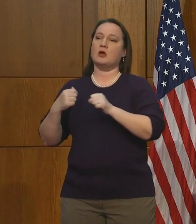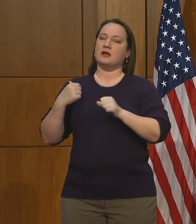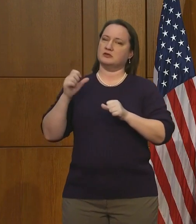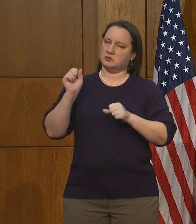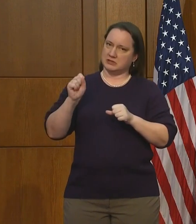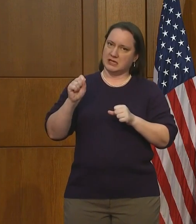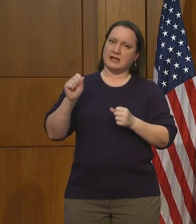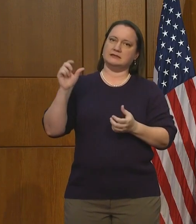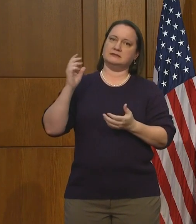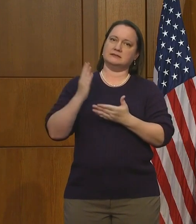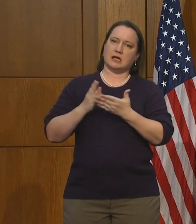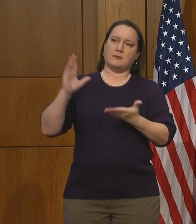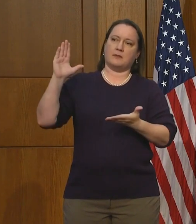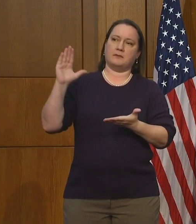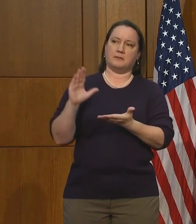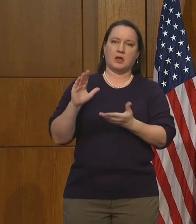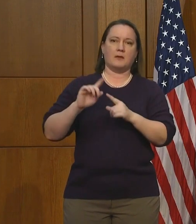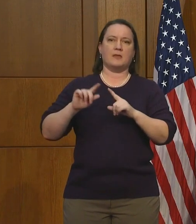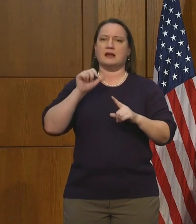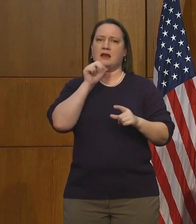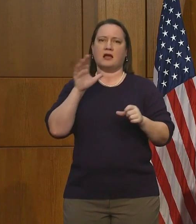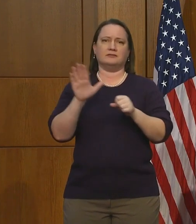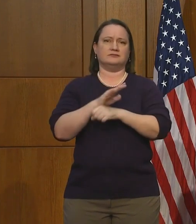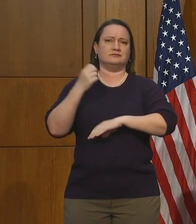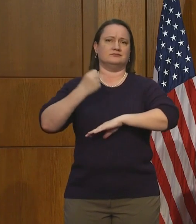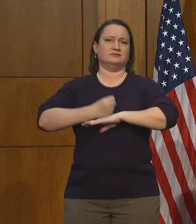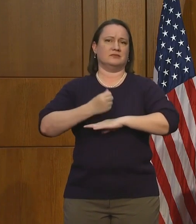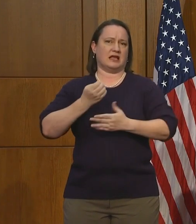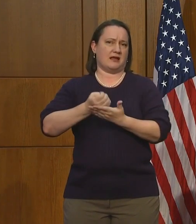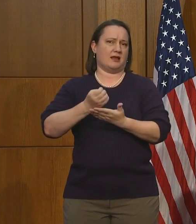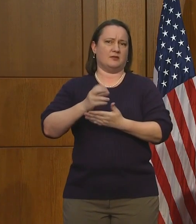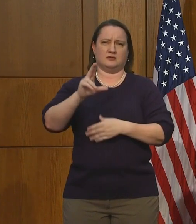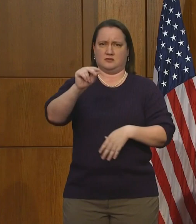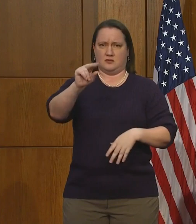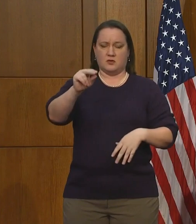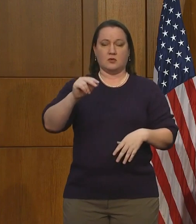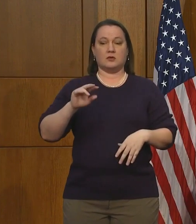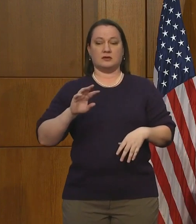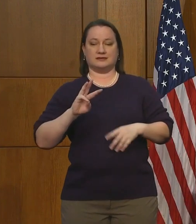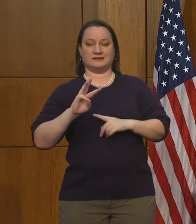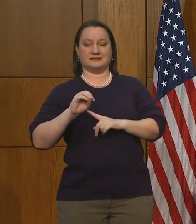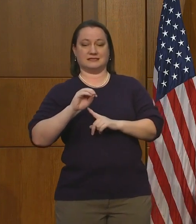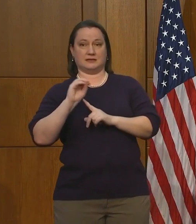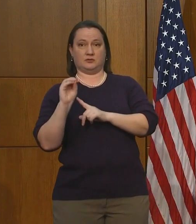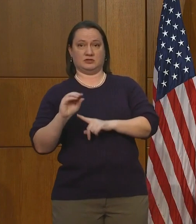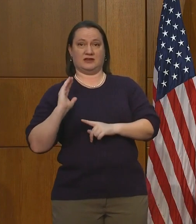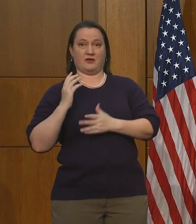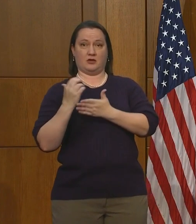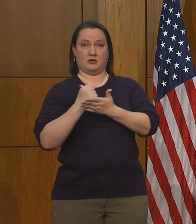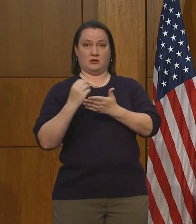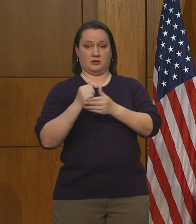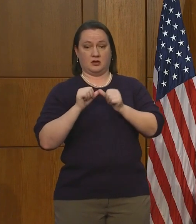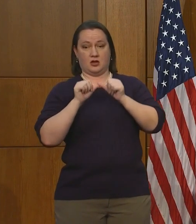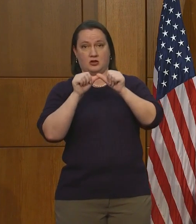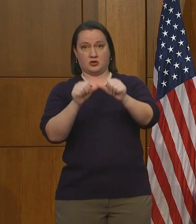SO WHILE I'VE BEEN ACTED WE DID